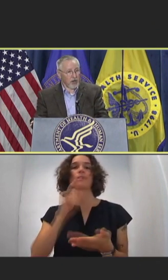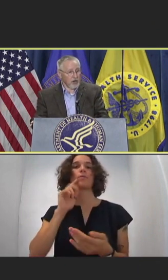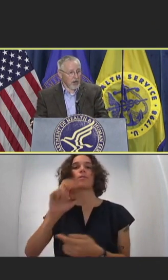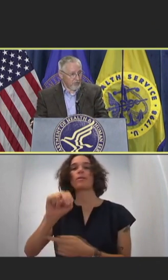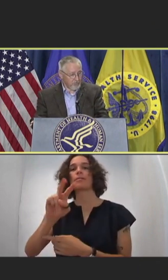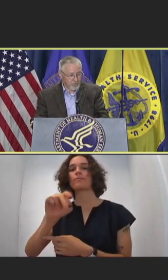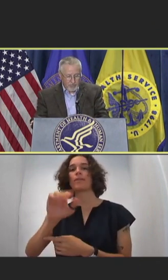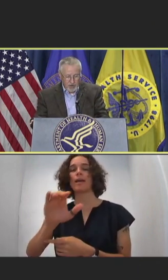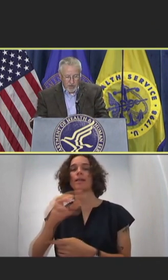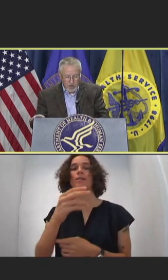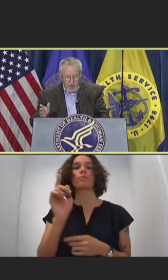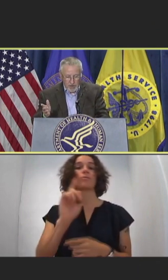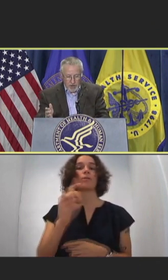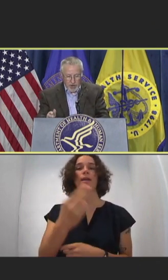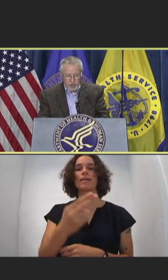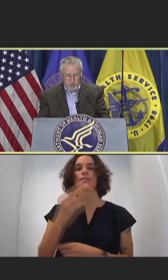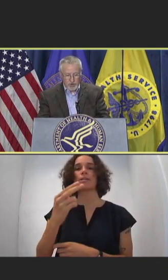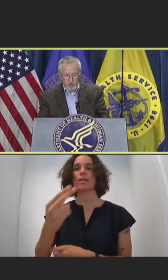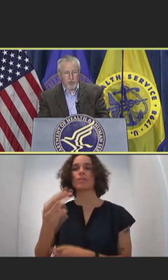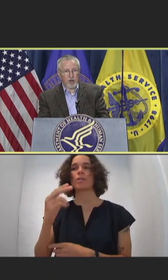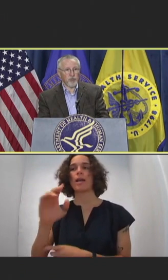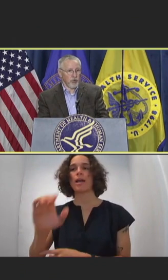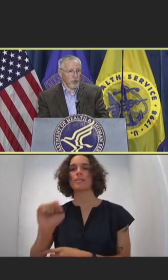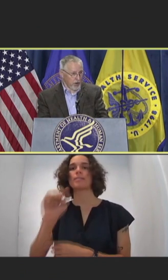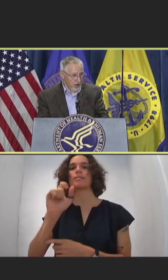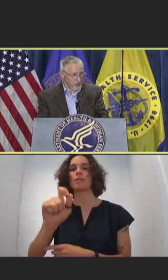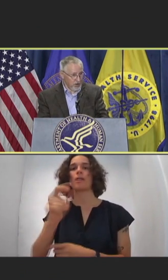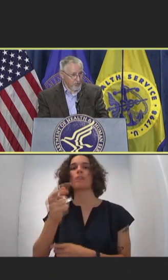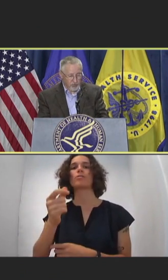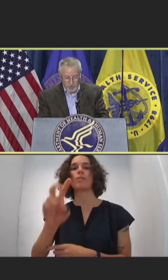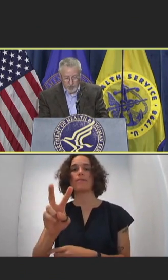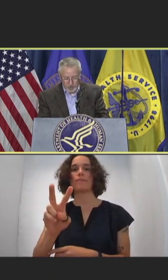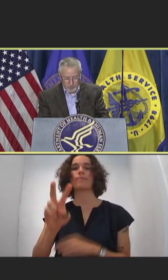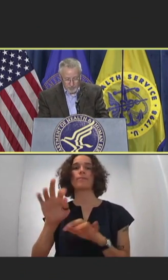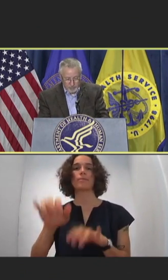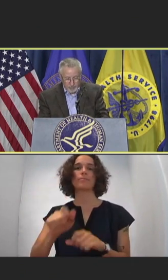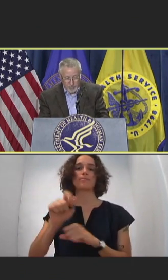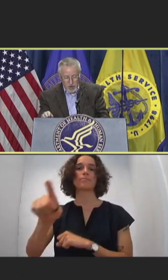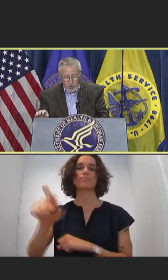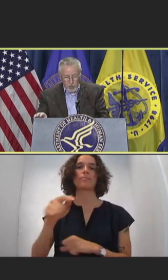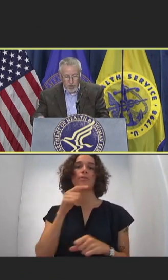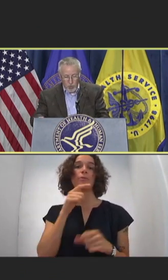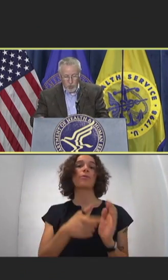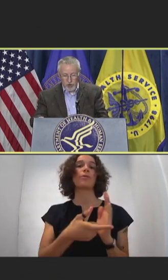I'd like to spend a few minutes reviewing our agenda for the meeting. We have a wonderful